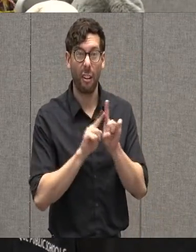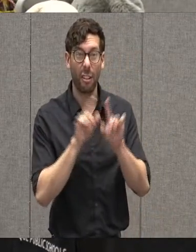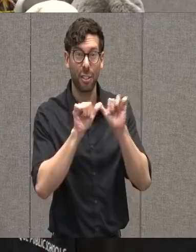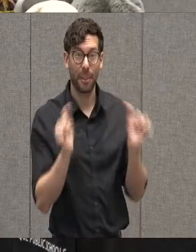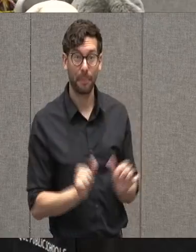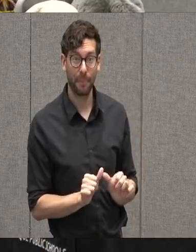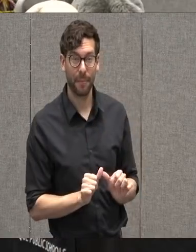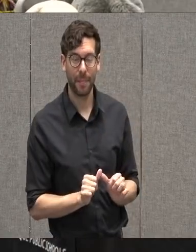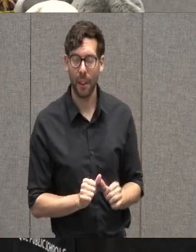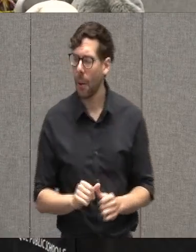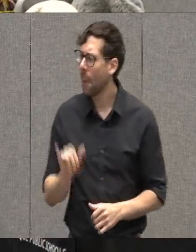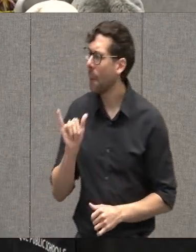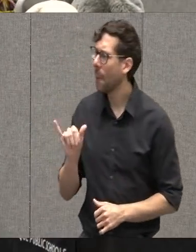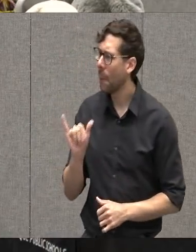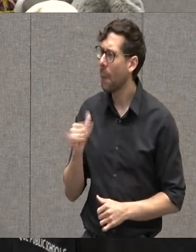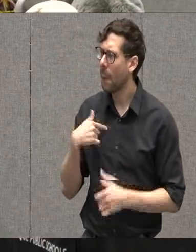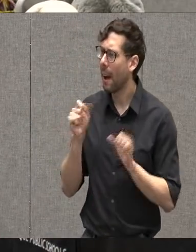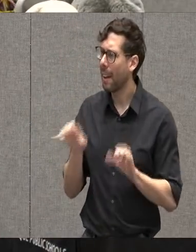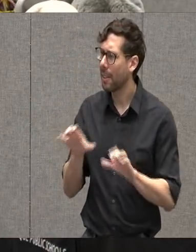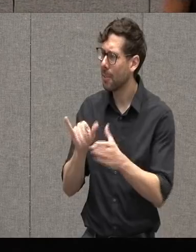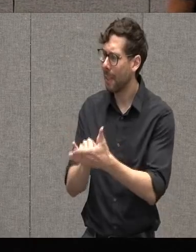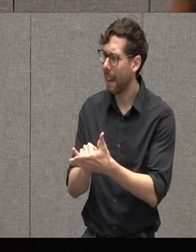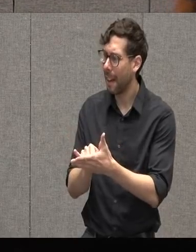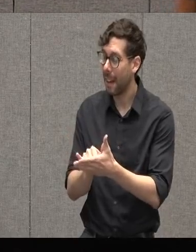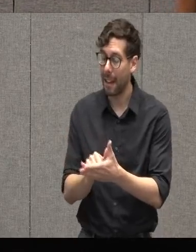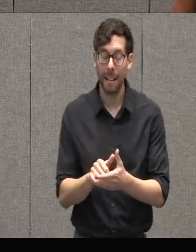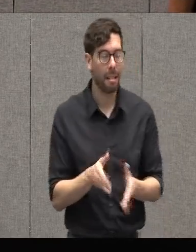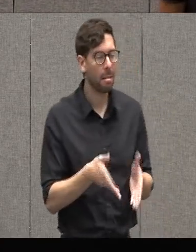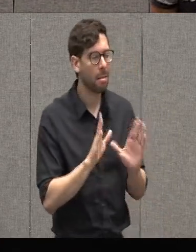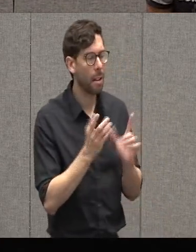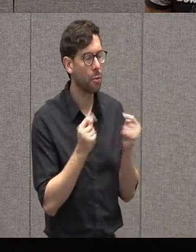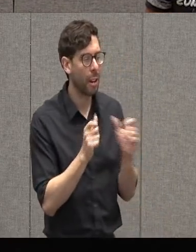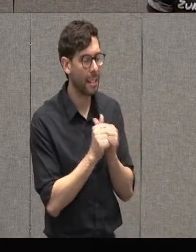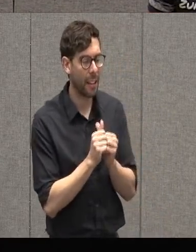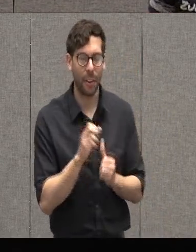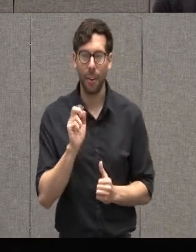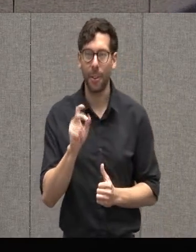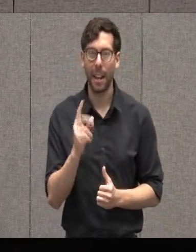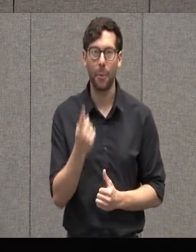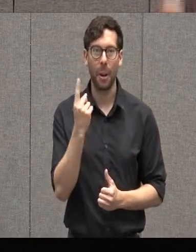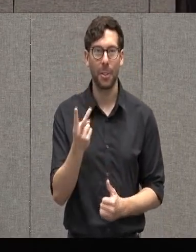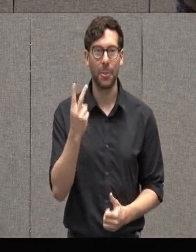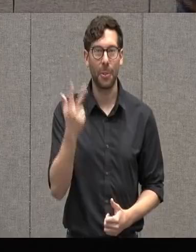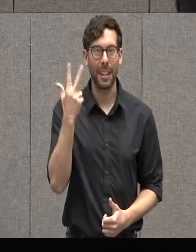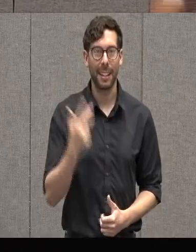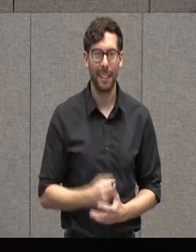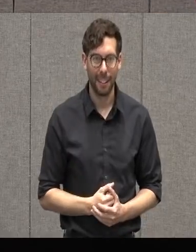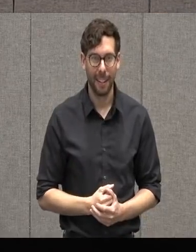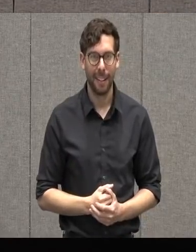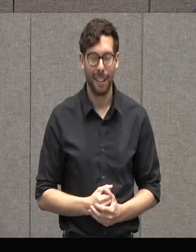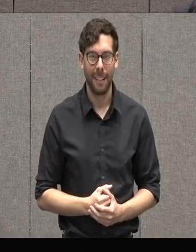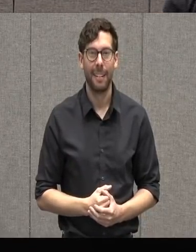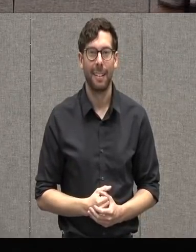Oh, I can do that. Yeah, let's try it again, let's try it together. One, two, three, star, boom. - One, two, three.